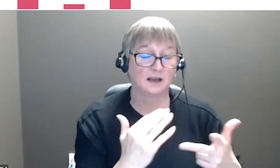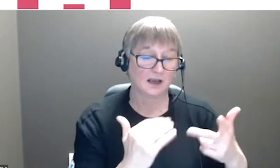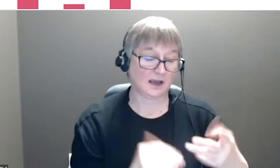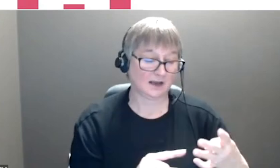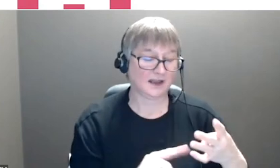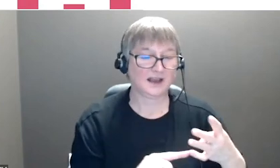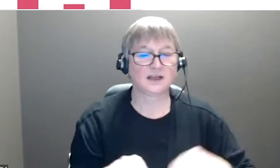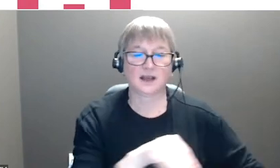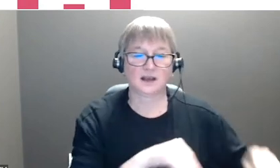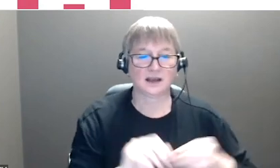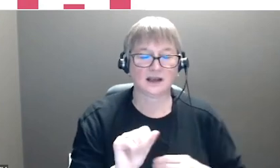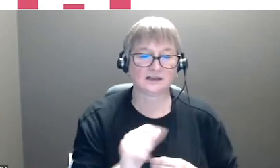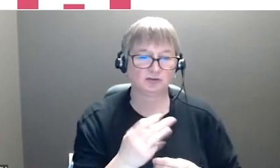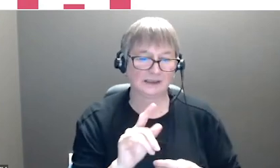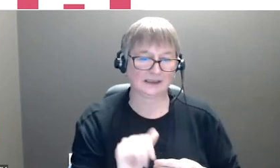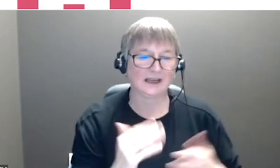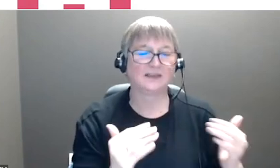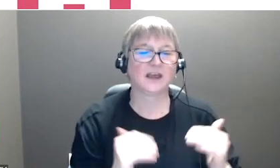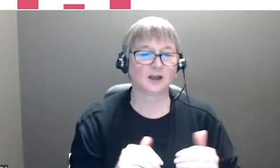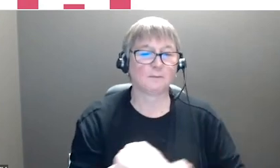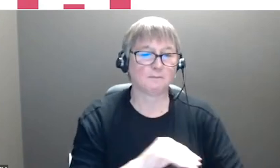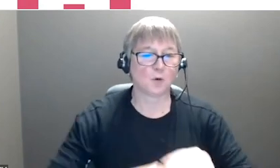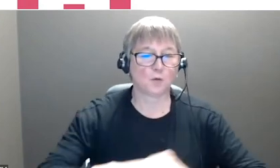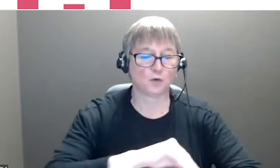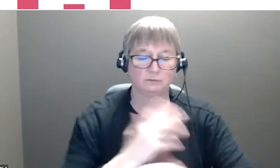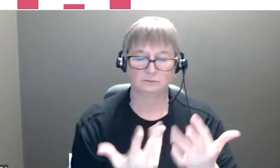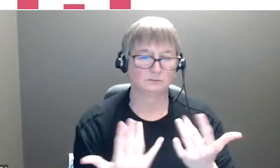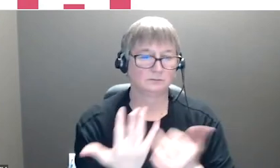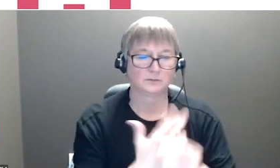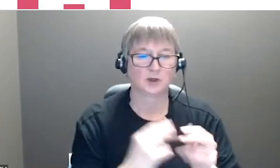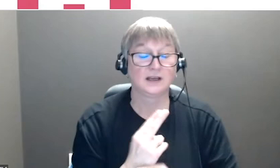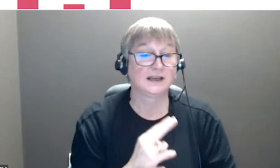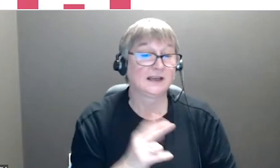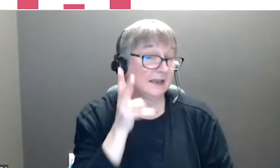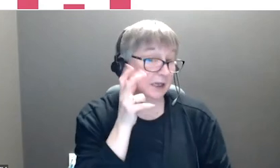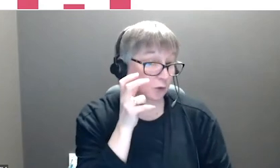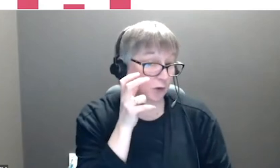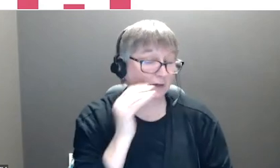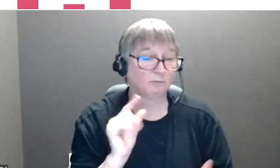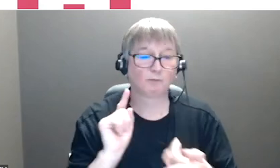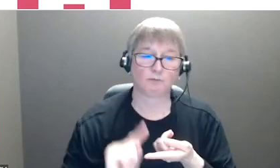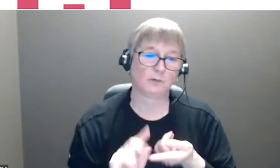hearing was two percent, visual two percent as well, speaking was one percent,